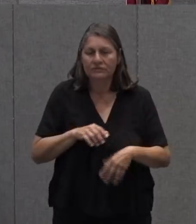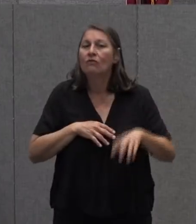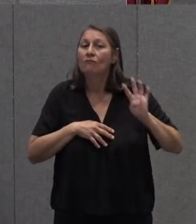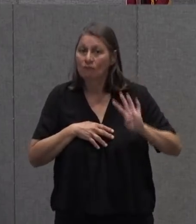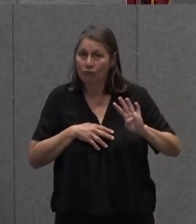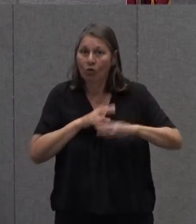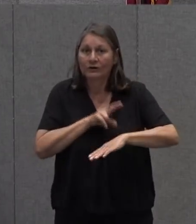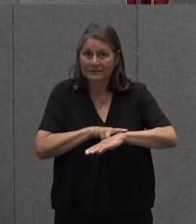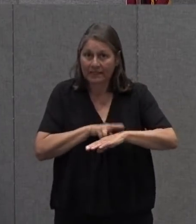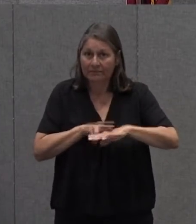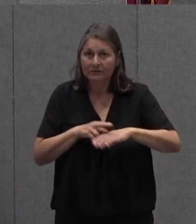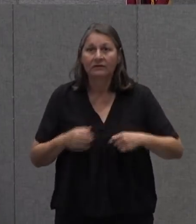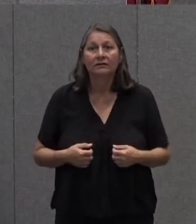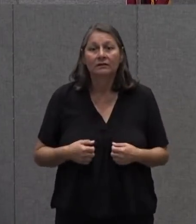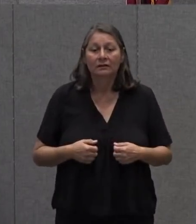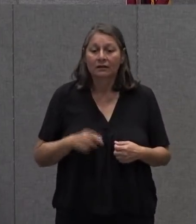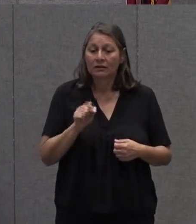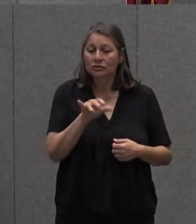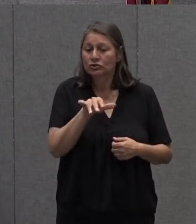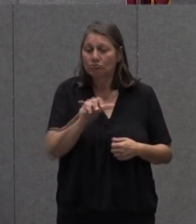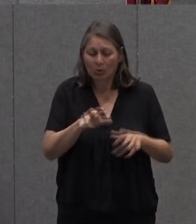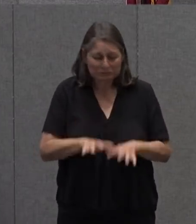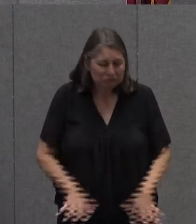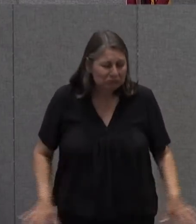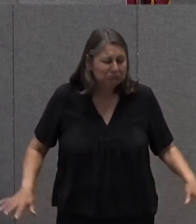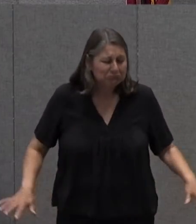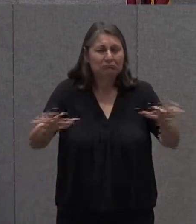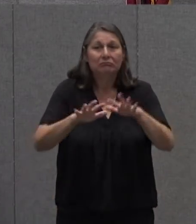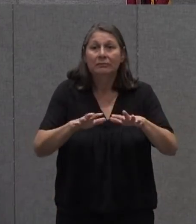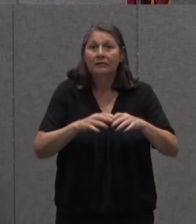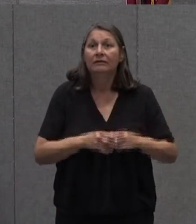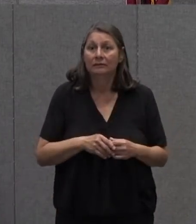Toys all over the place, six syllables.